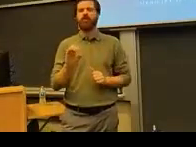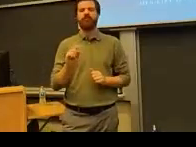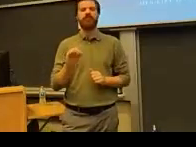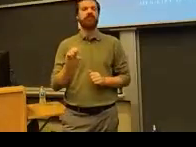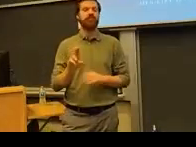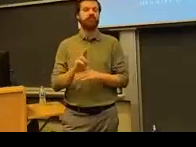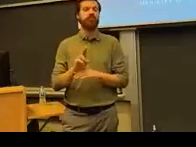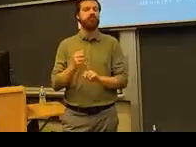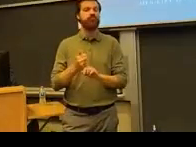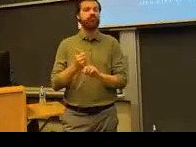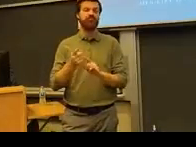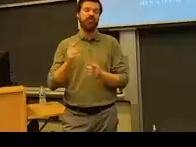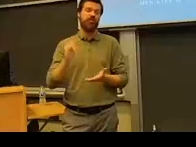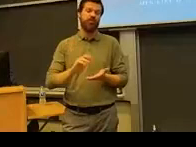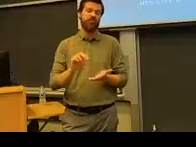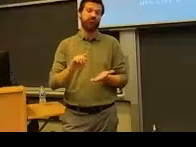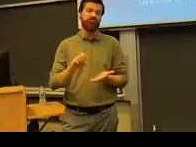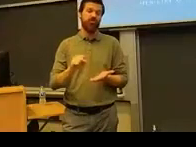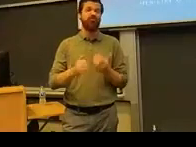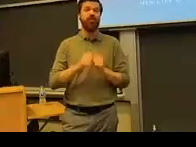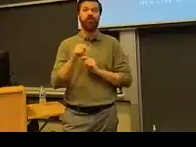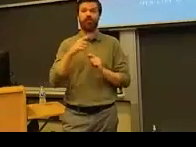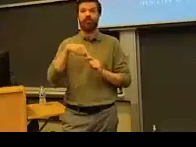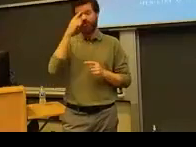and these are relatively low rates I think most people would agree of consultation to